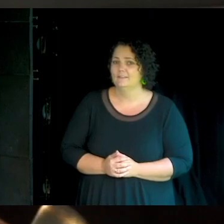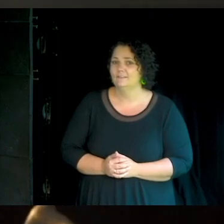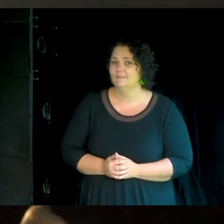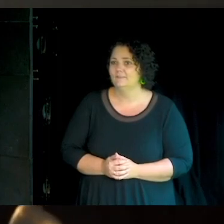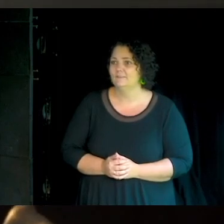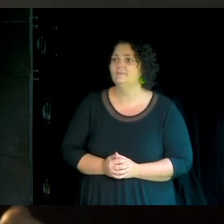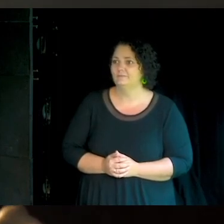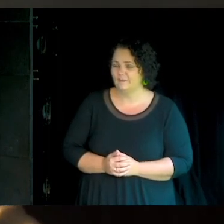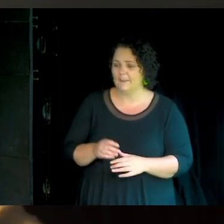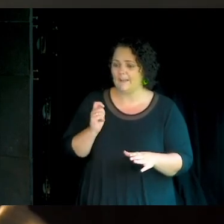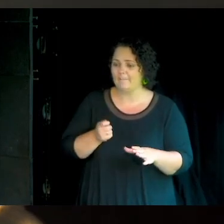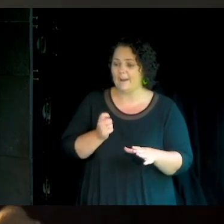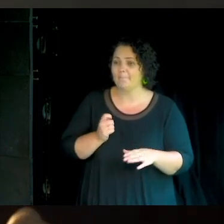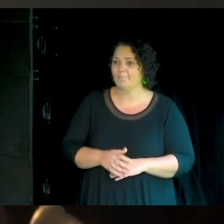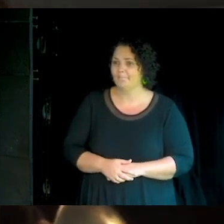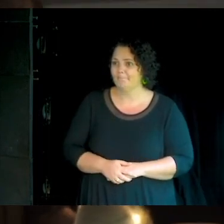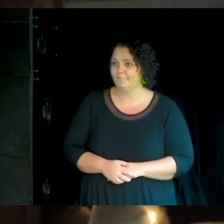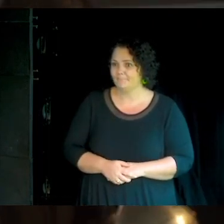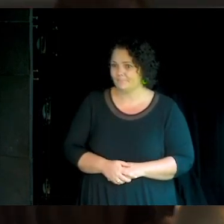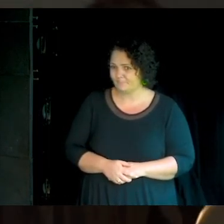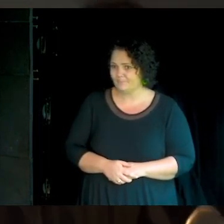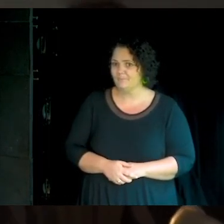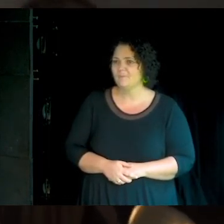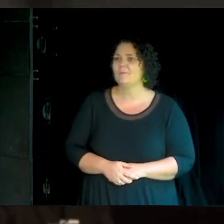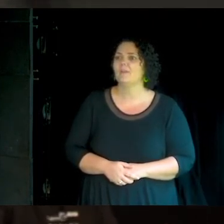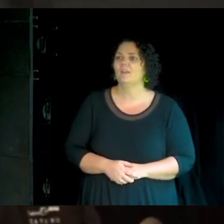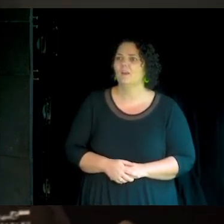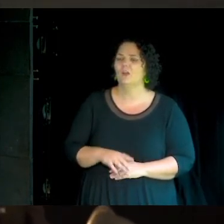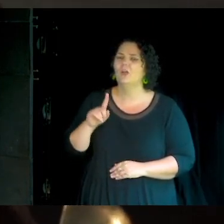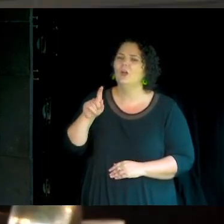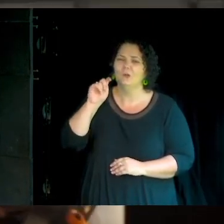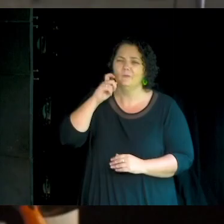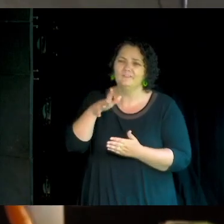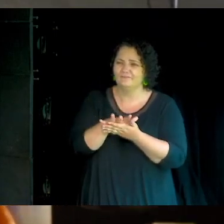and then tap it this will be a very very messy process so the first thing